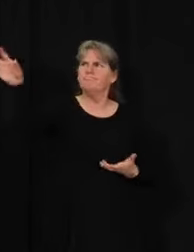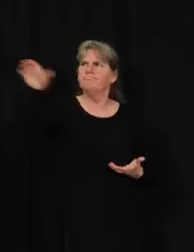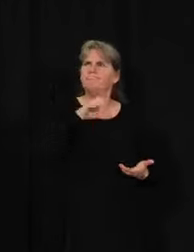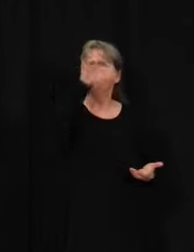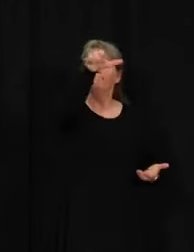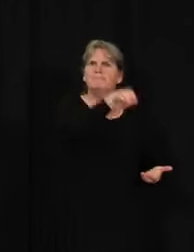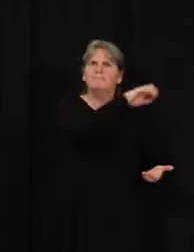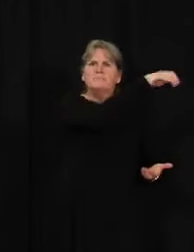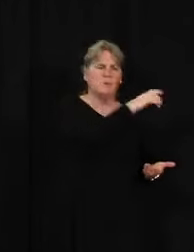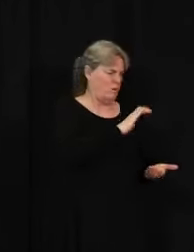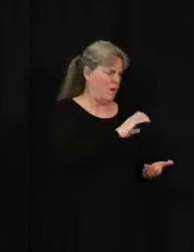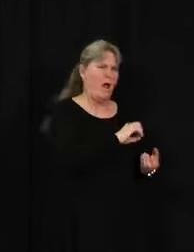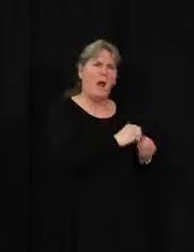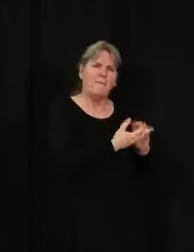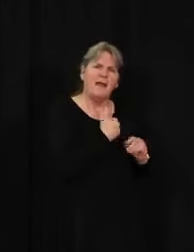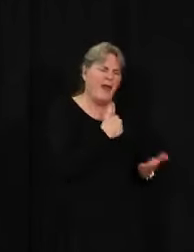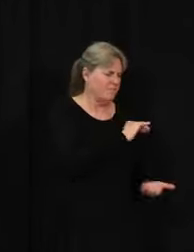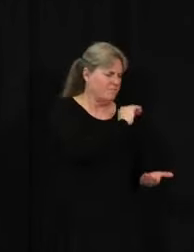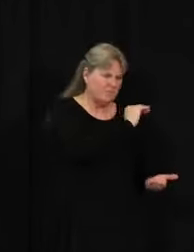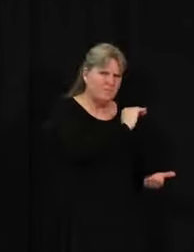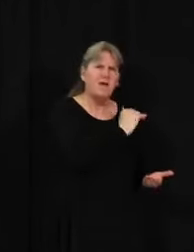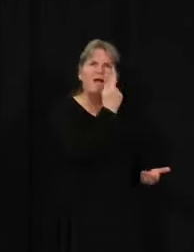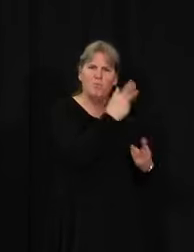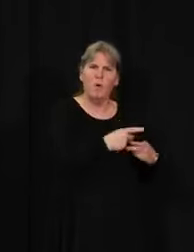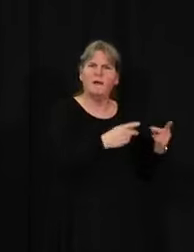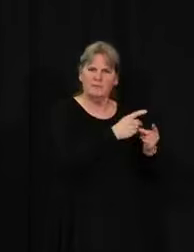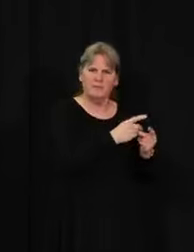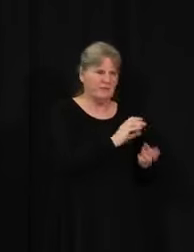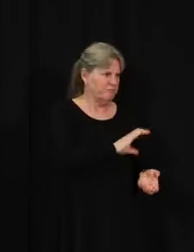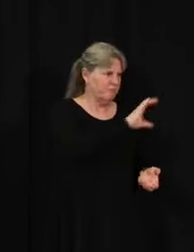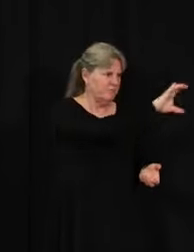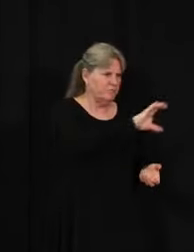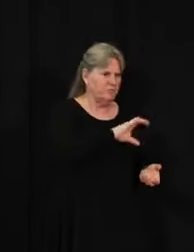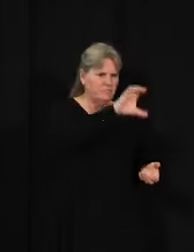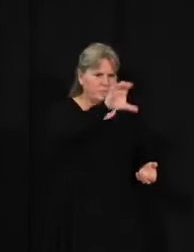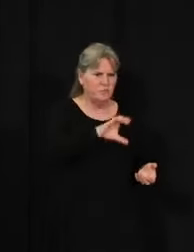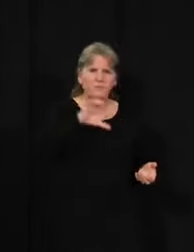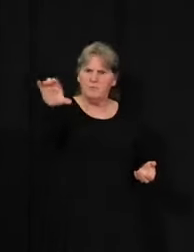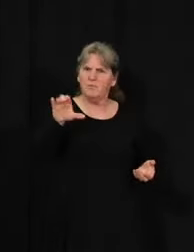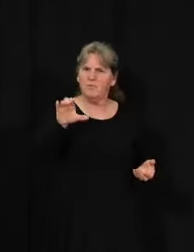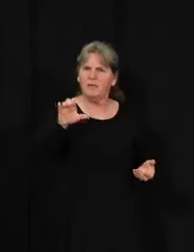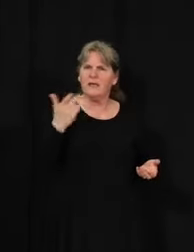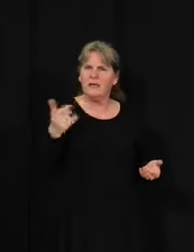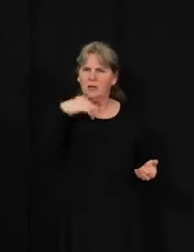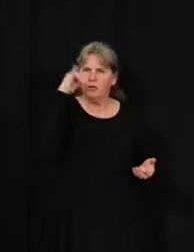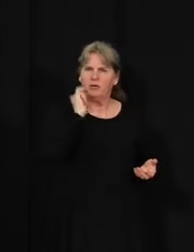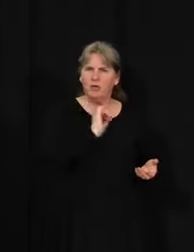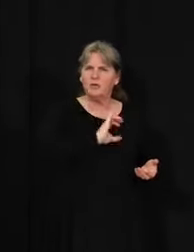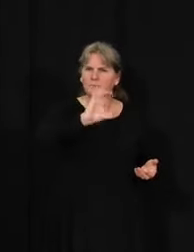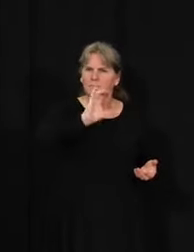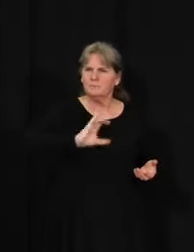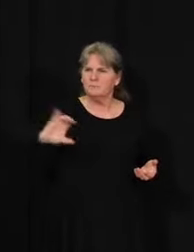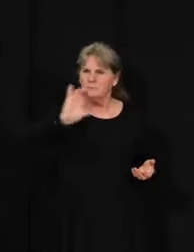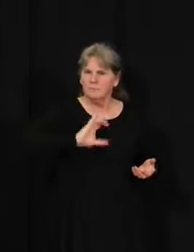coming from, what sources and what numbers. We have centralized the distribution for PPE of the whole territory.